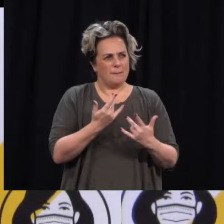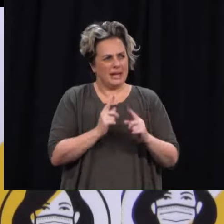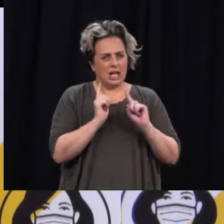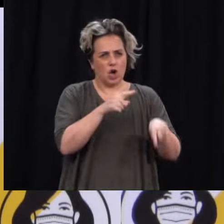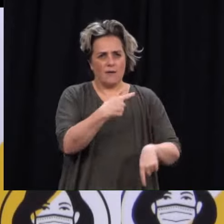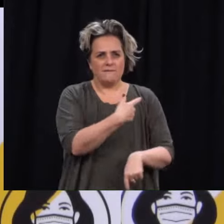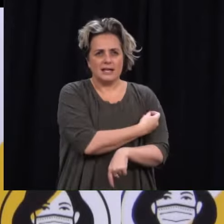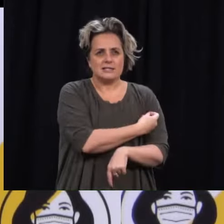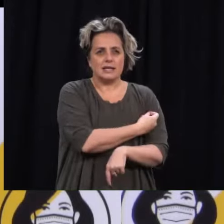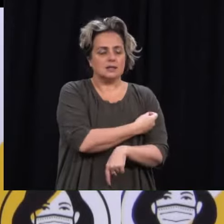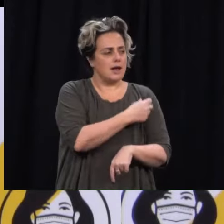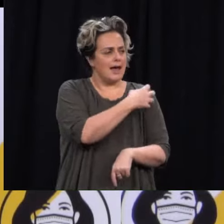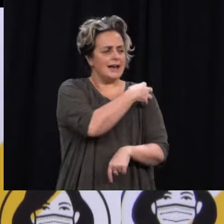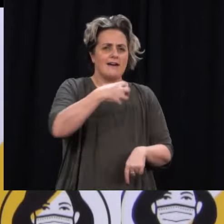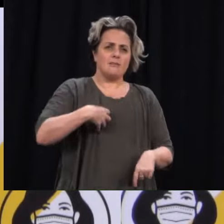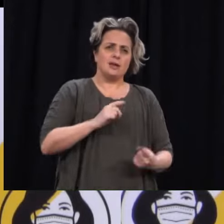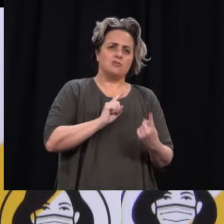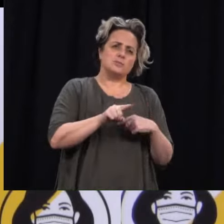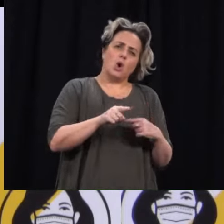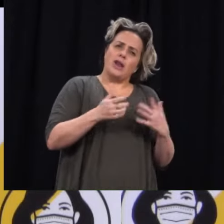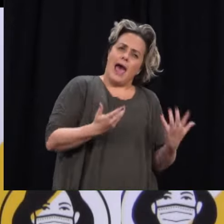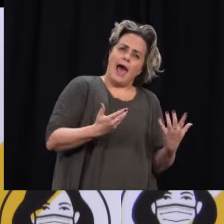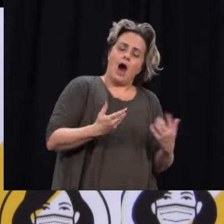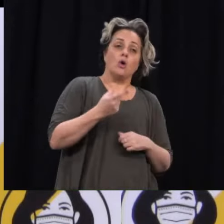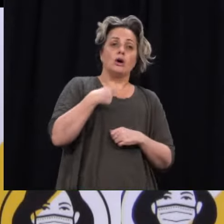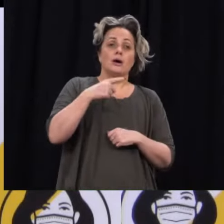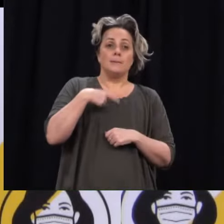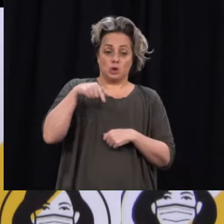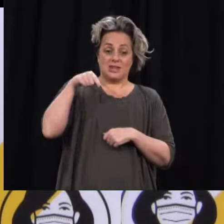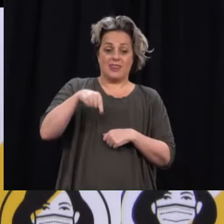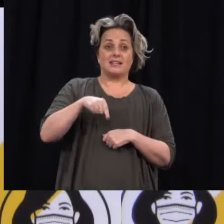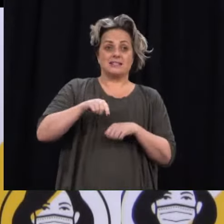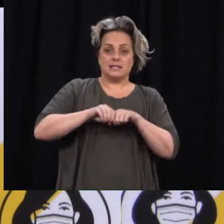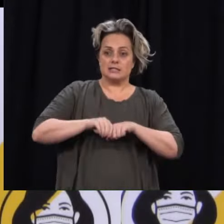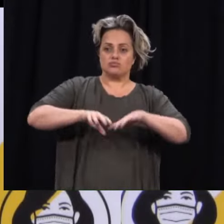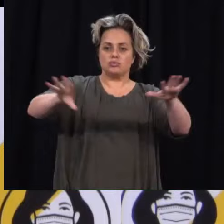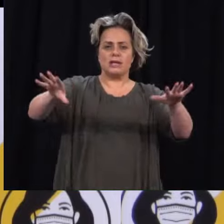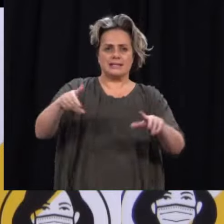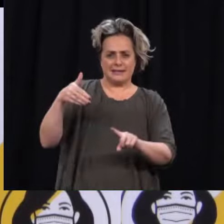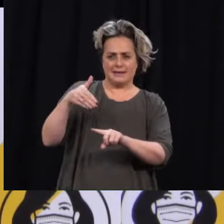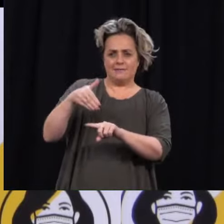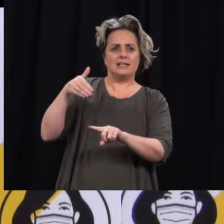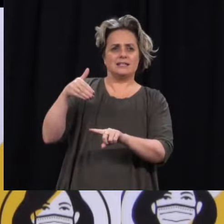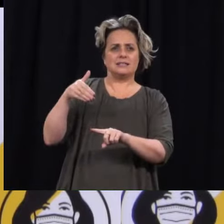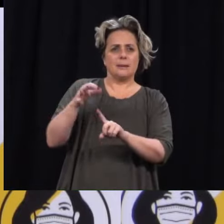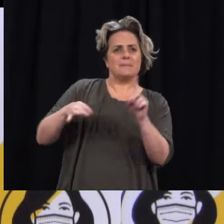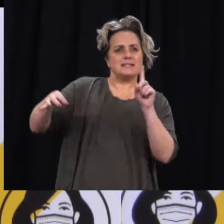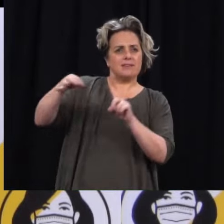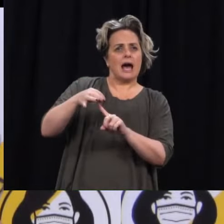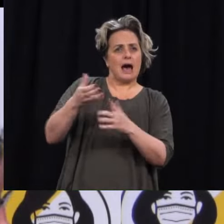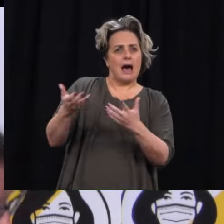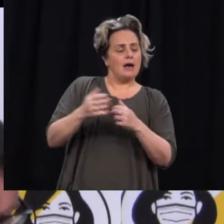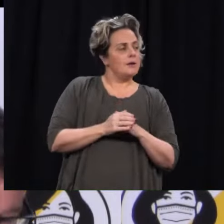is concern that vaccination rates are really low. What is the government doing to help